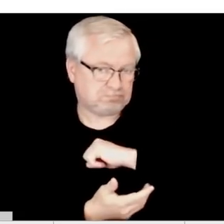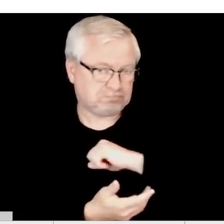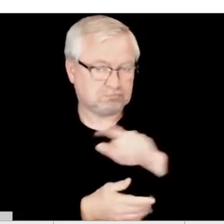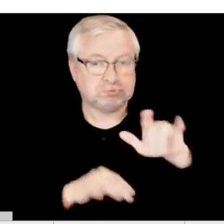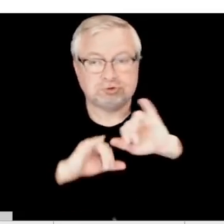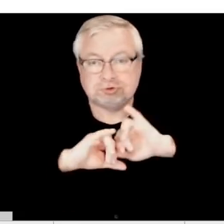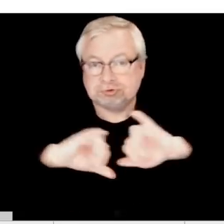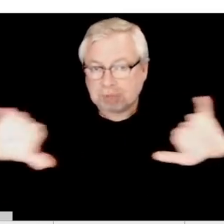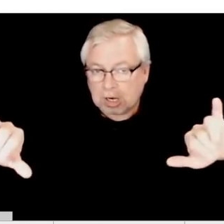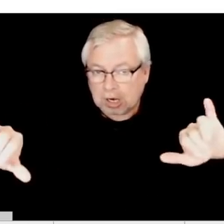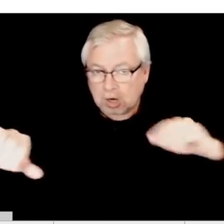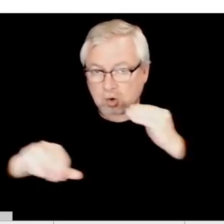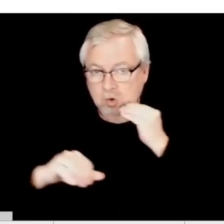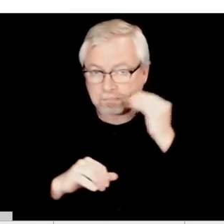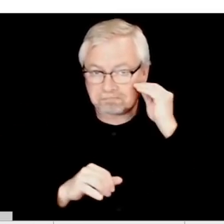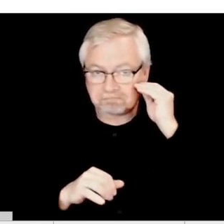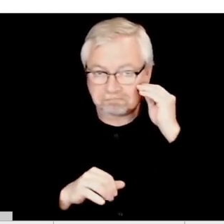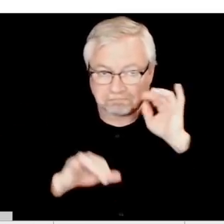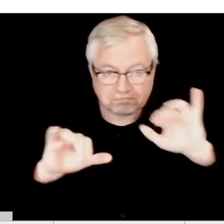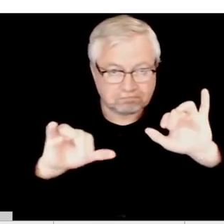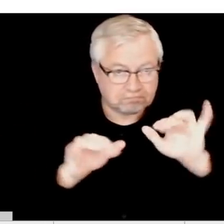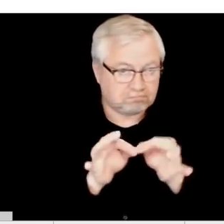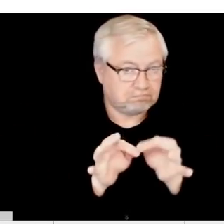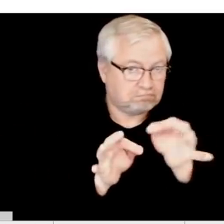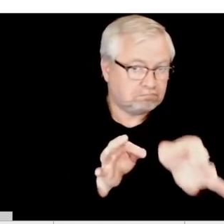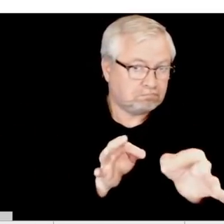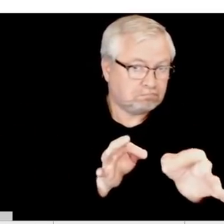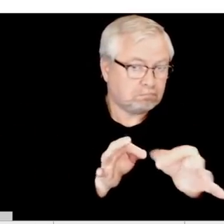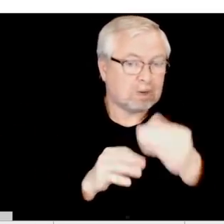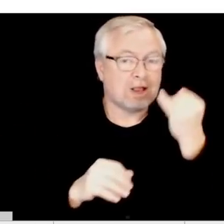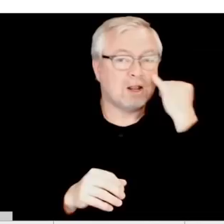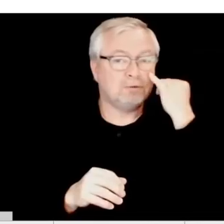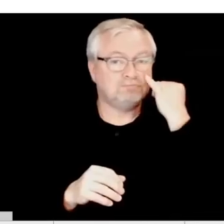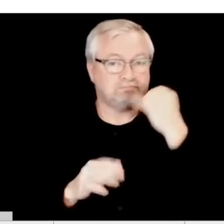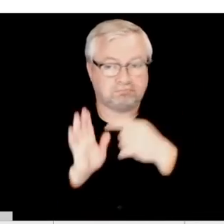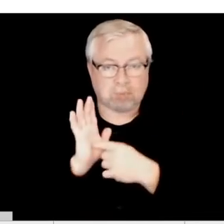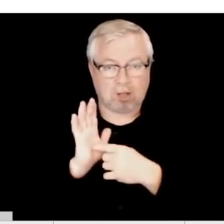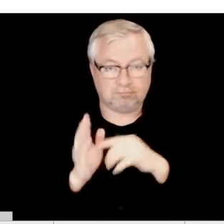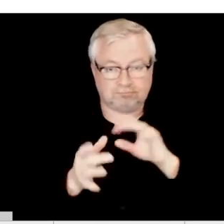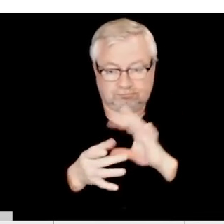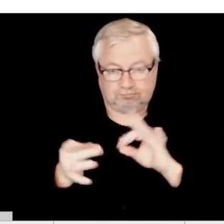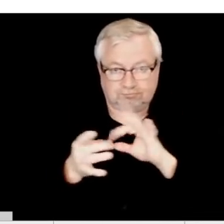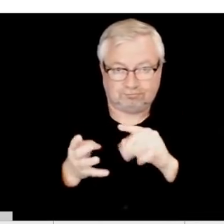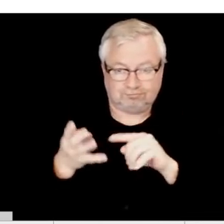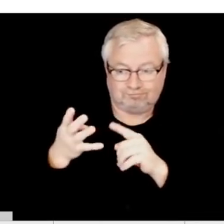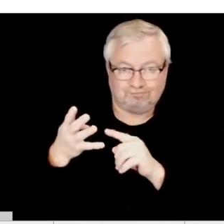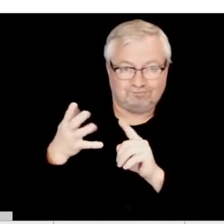But had we modeled Scenario 4 on Version 3, what would the outcomes have